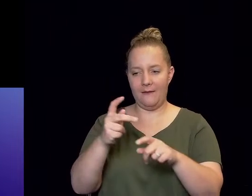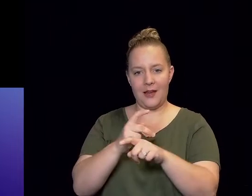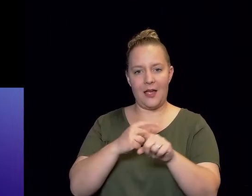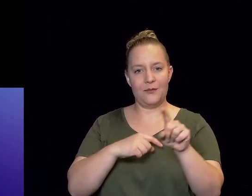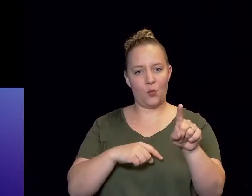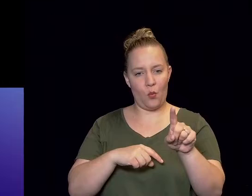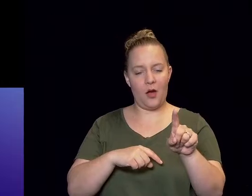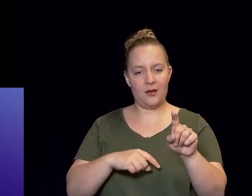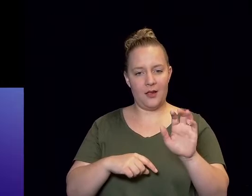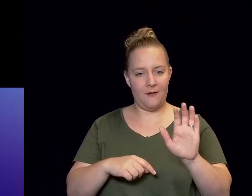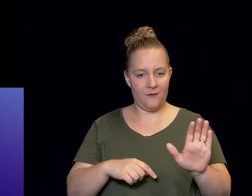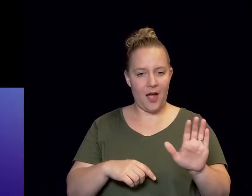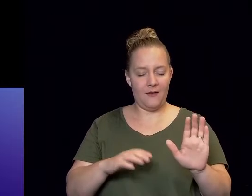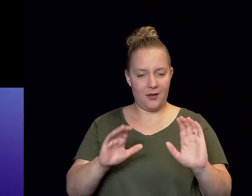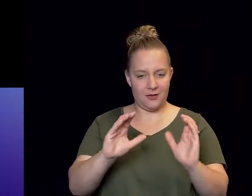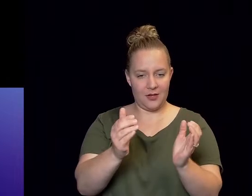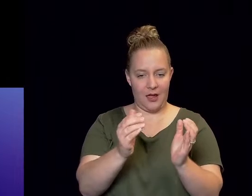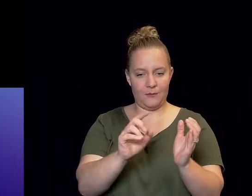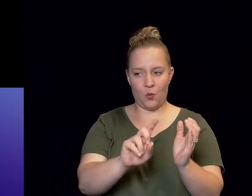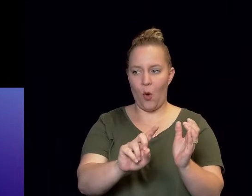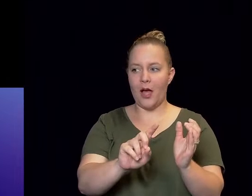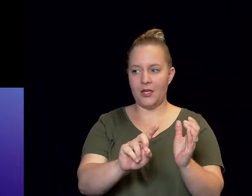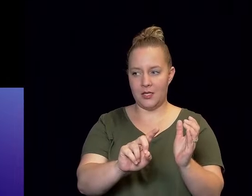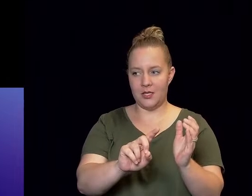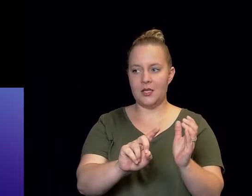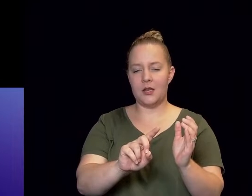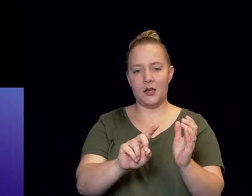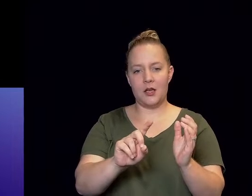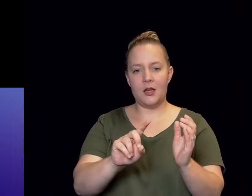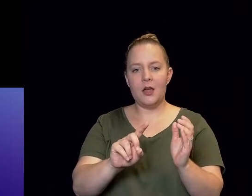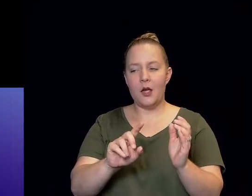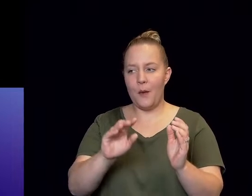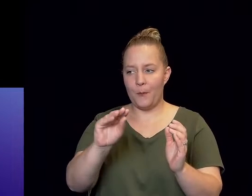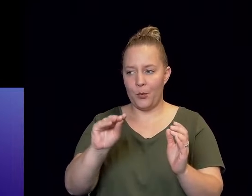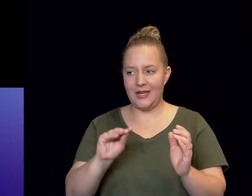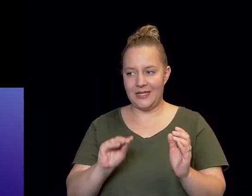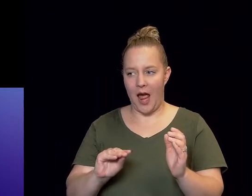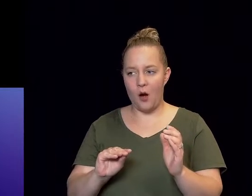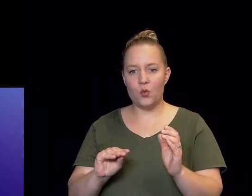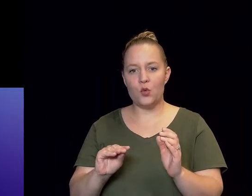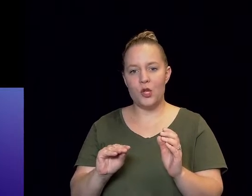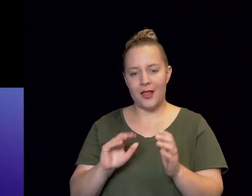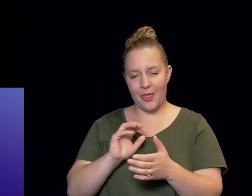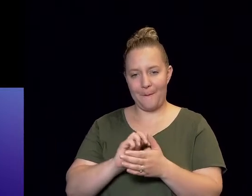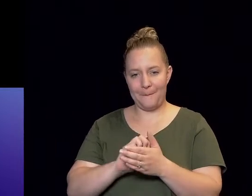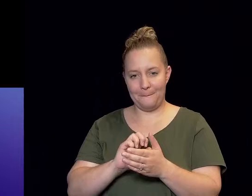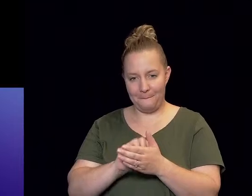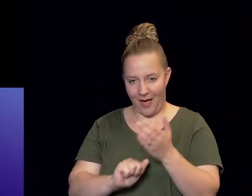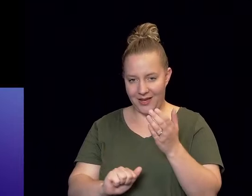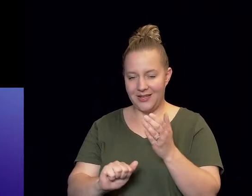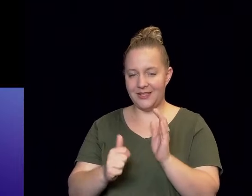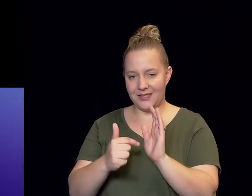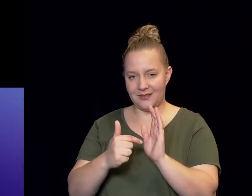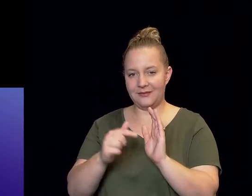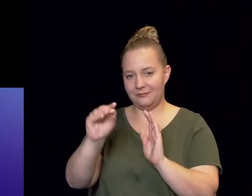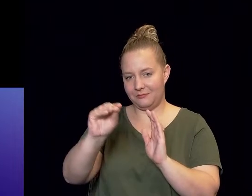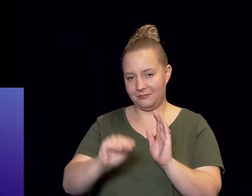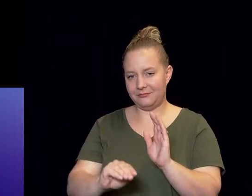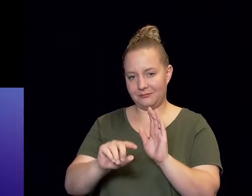So, 5 times 1, bring down my minus sign and then we're going to take 5 times b.